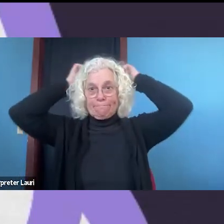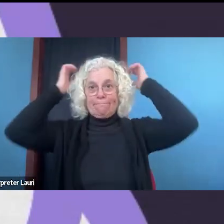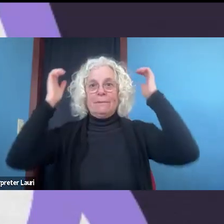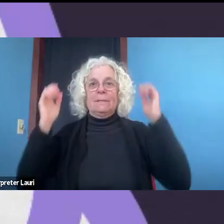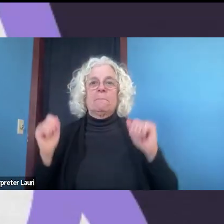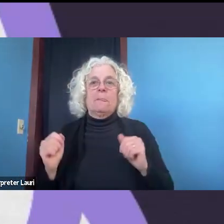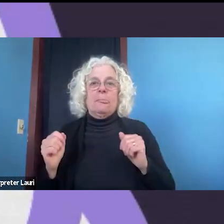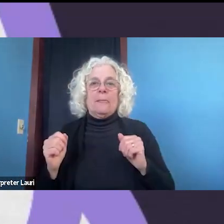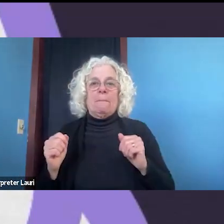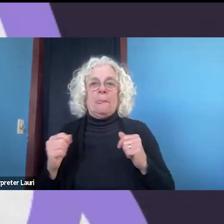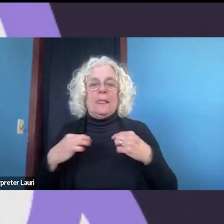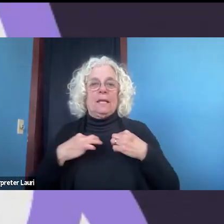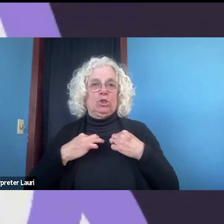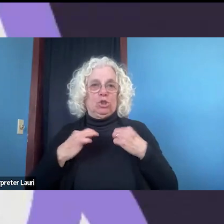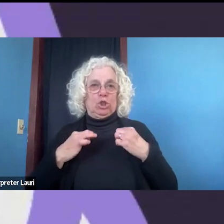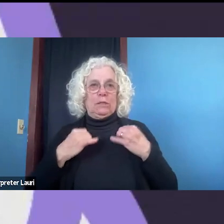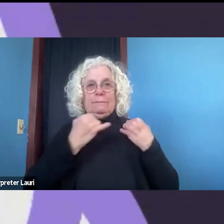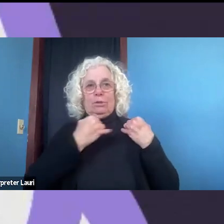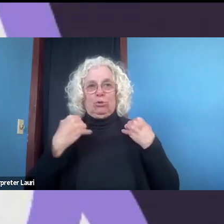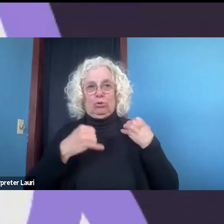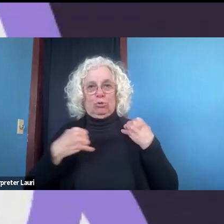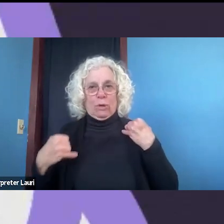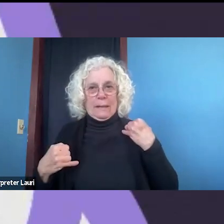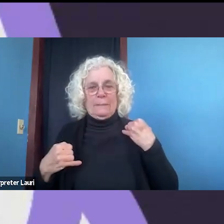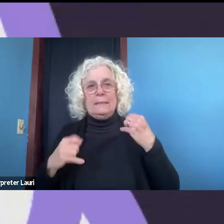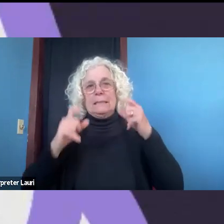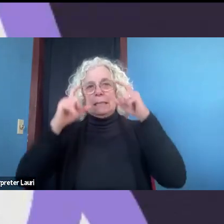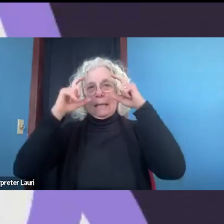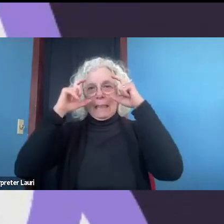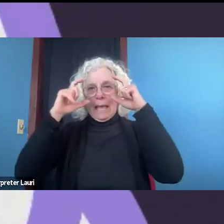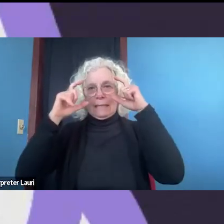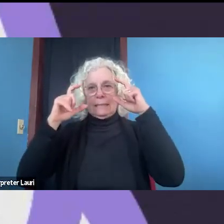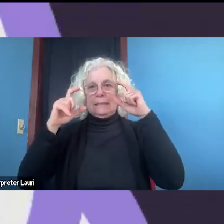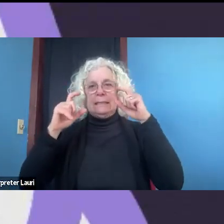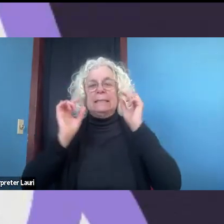I'm wearing a blue and white striped shirt. I have glasses and I'm wearing painted earrings.